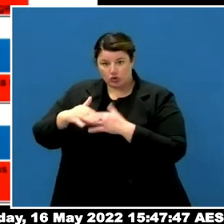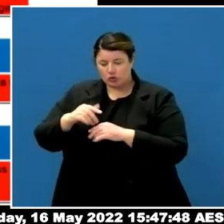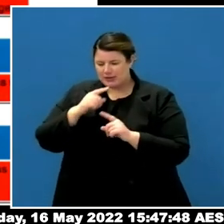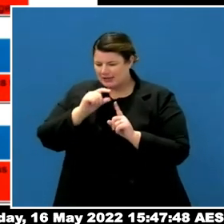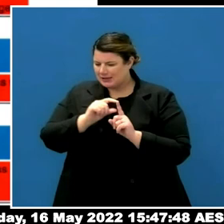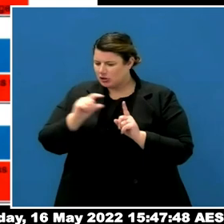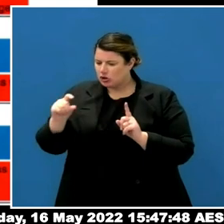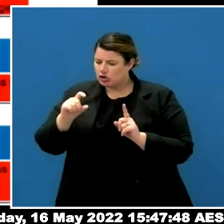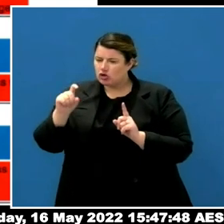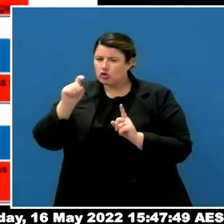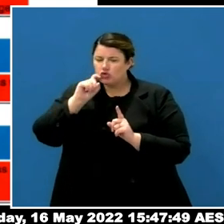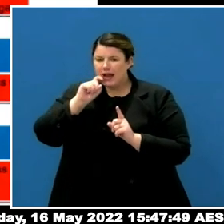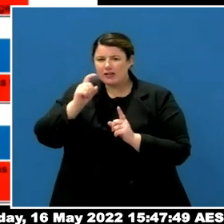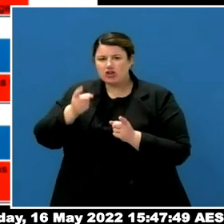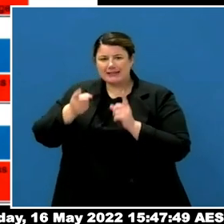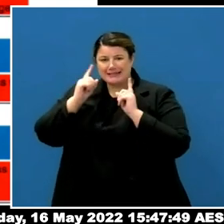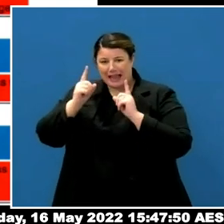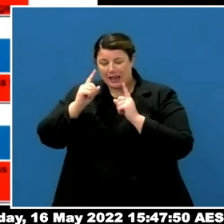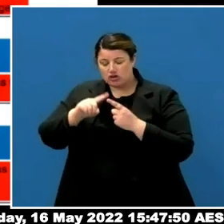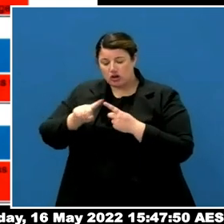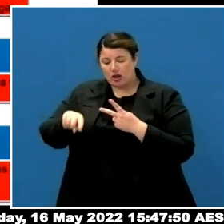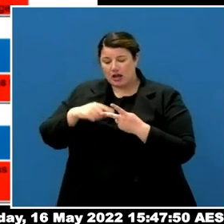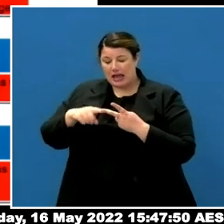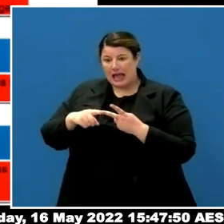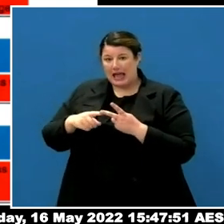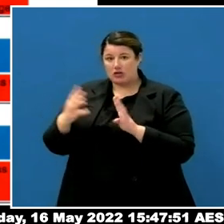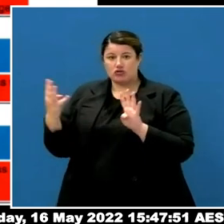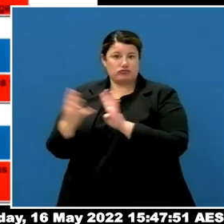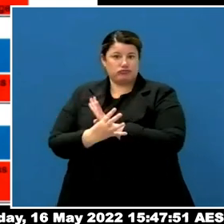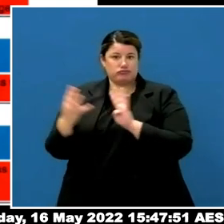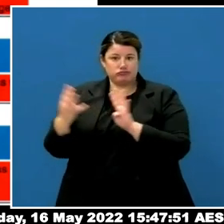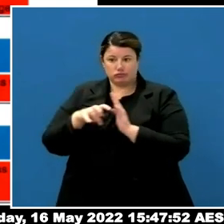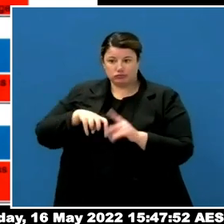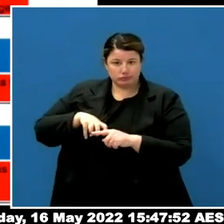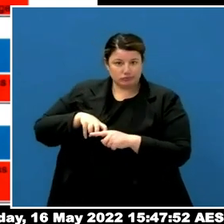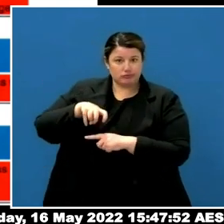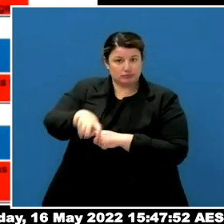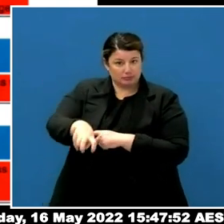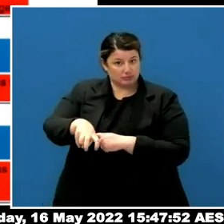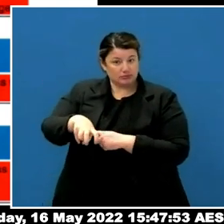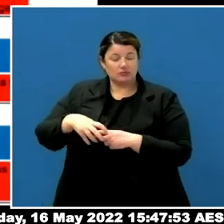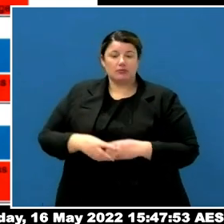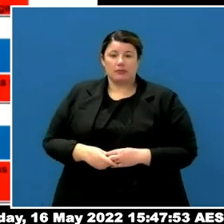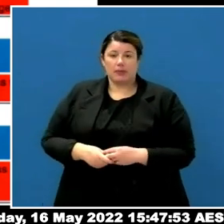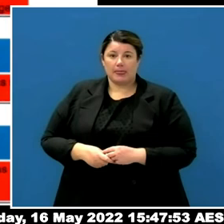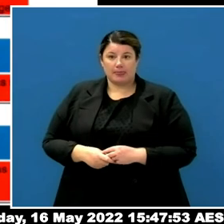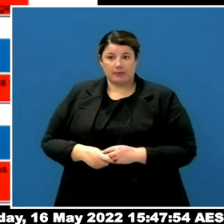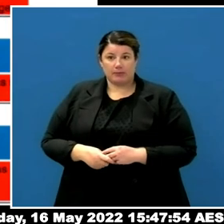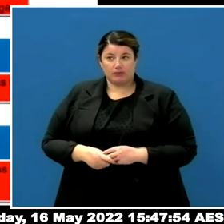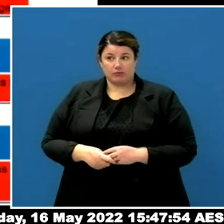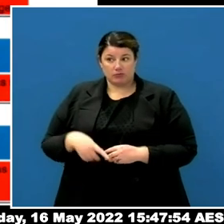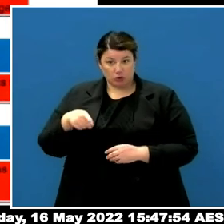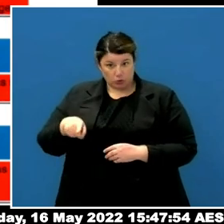Yes. MR FOGARTY: Was this document provided to you by Afford at the time they